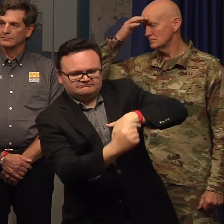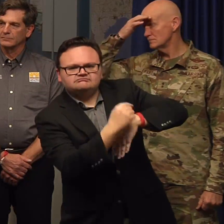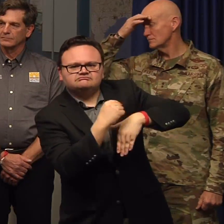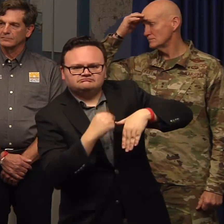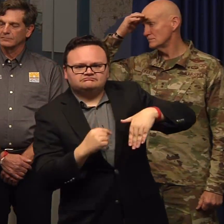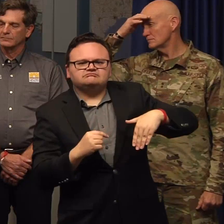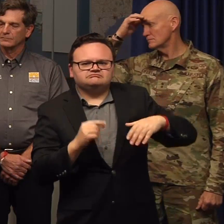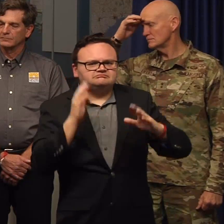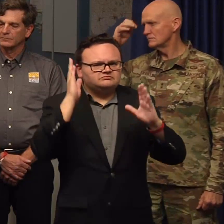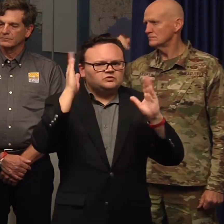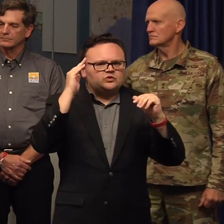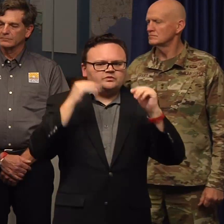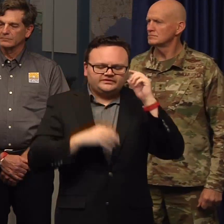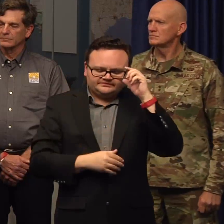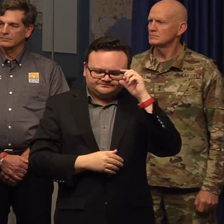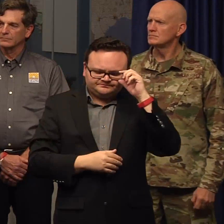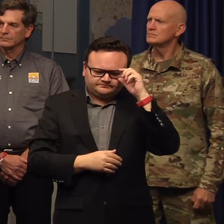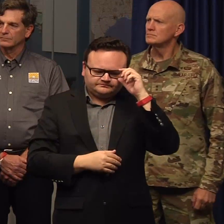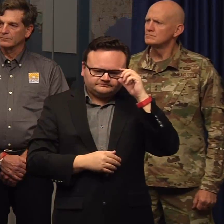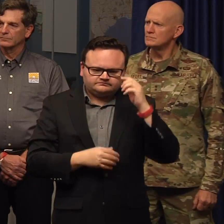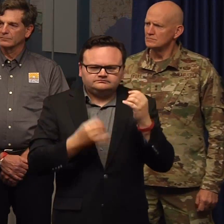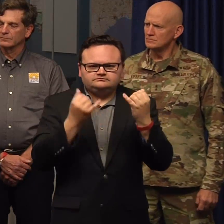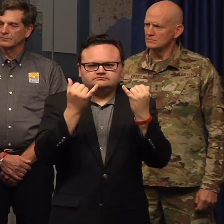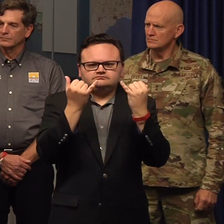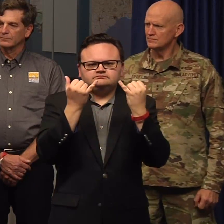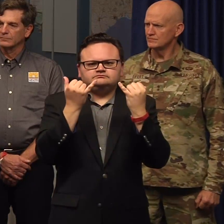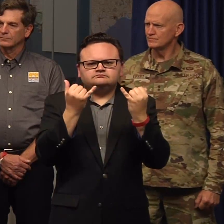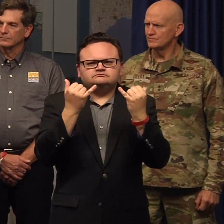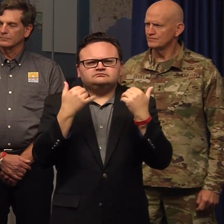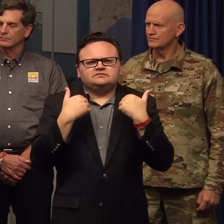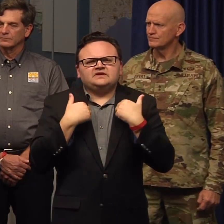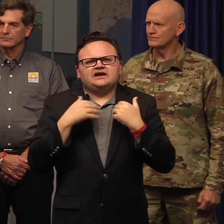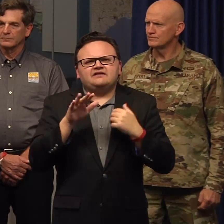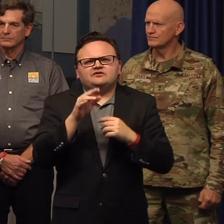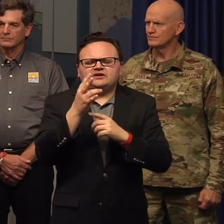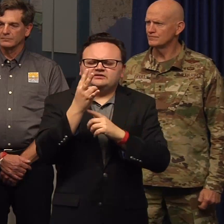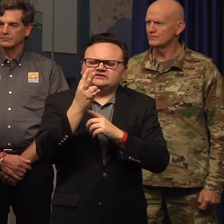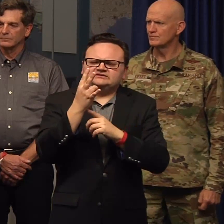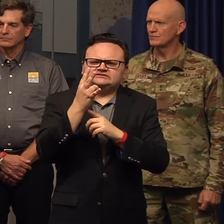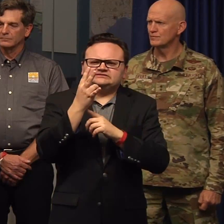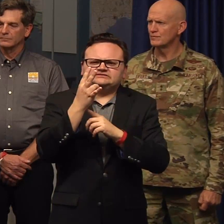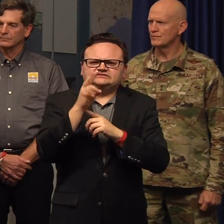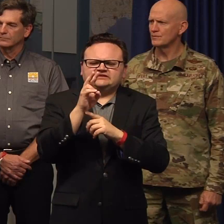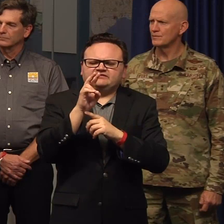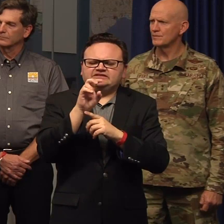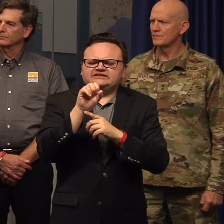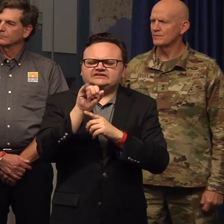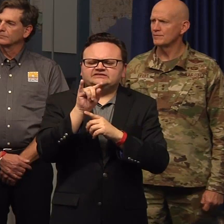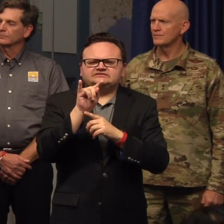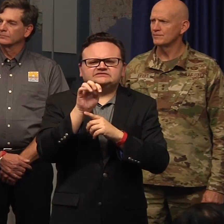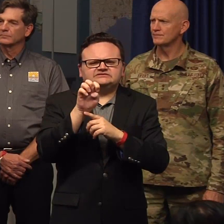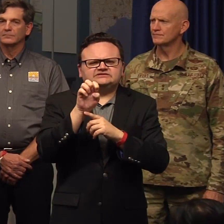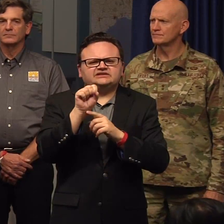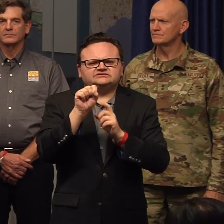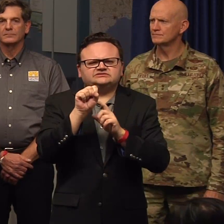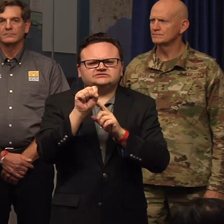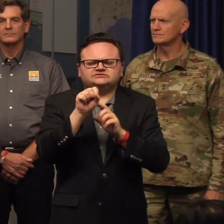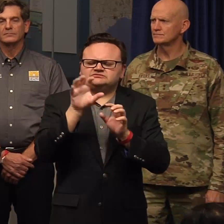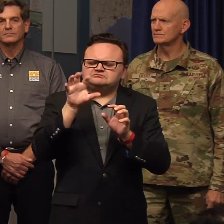GOOD NEWS. THEY WERE CAUGHT ON THIS AND HOPEFULLY WE WILL BE ABLE TO REALLY EXPAND THIS MODEL AND BE ABLE TO TEST A WIDER VARIETY OF